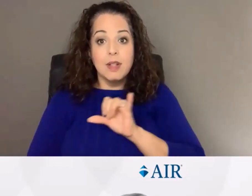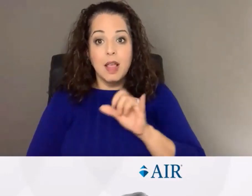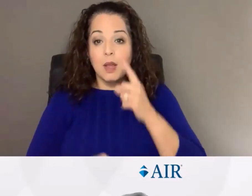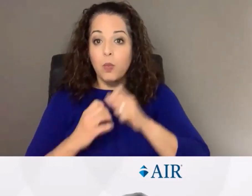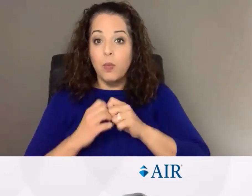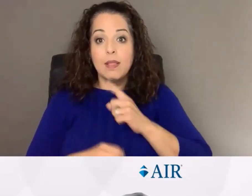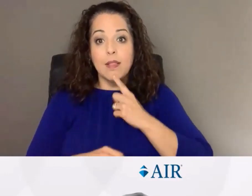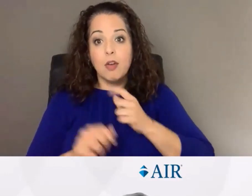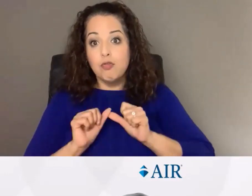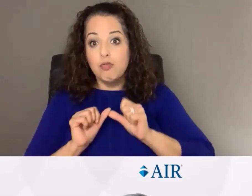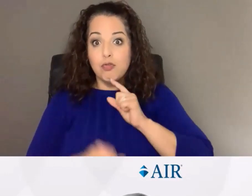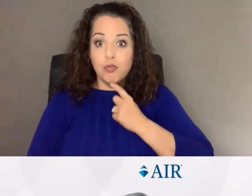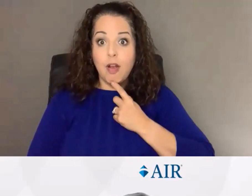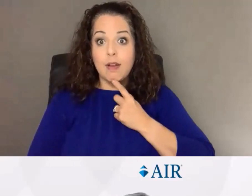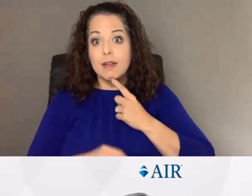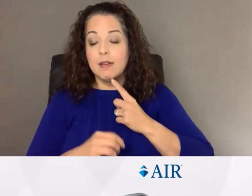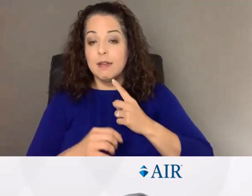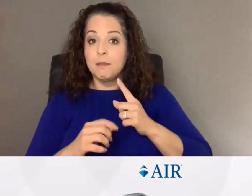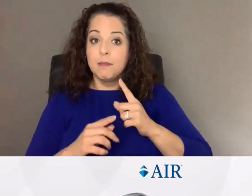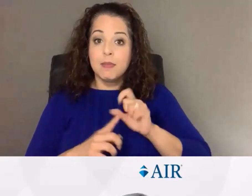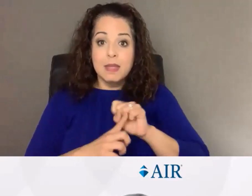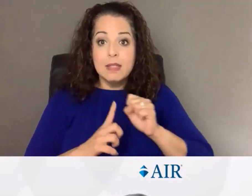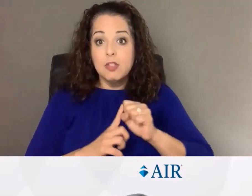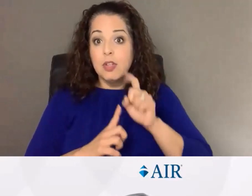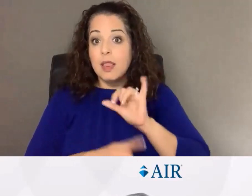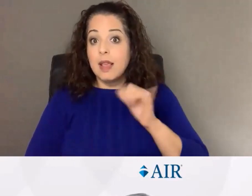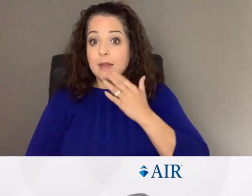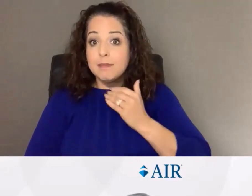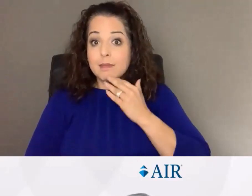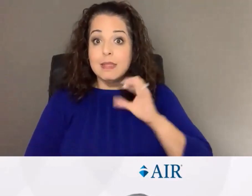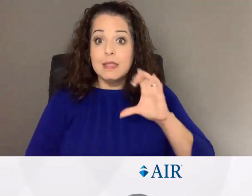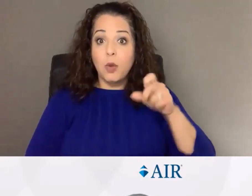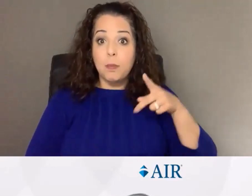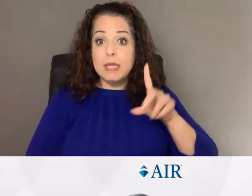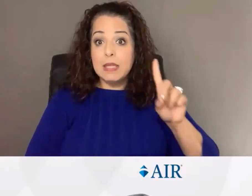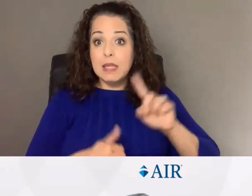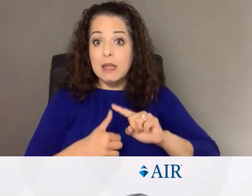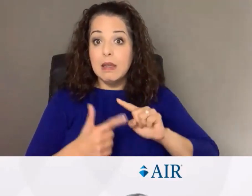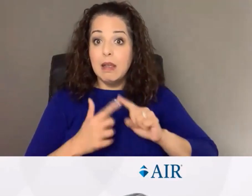like diabetes, COPD, cancer, those chronic conditions